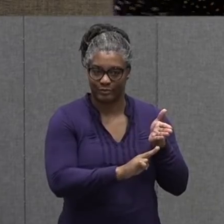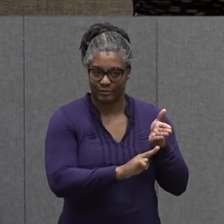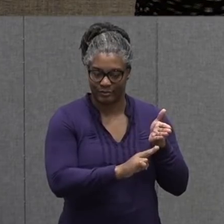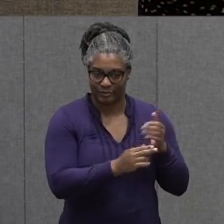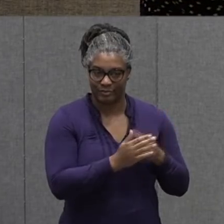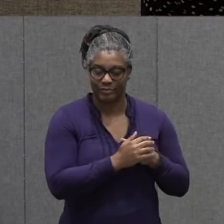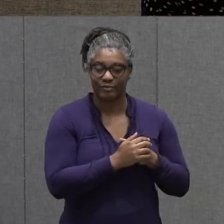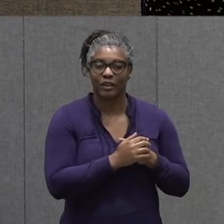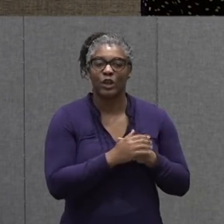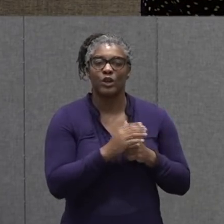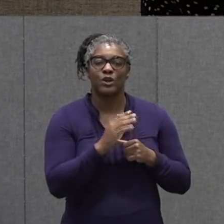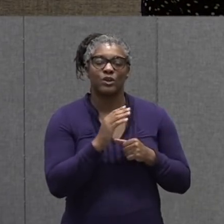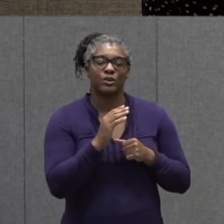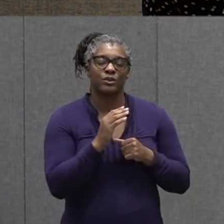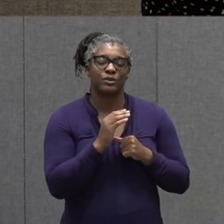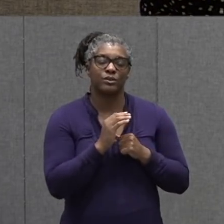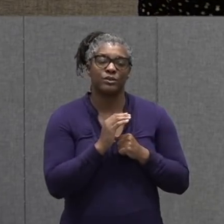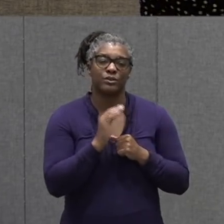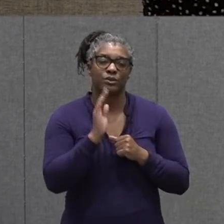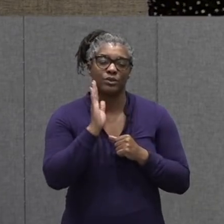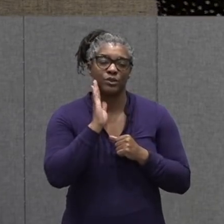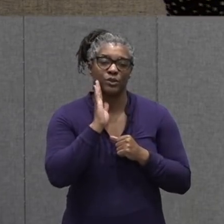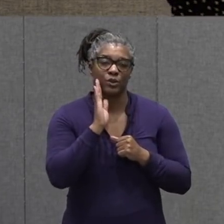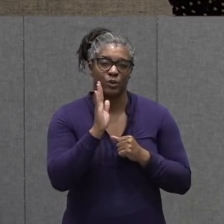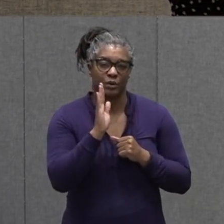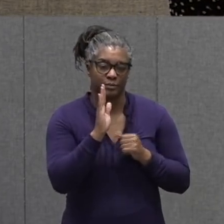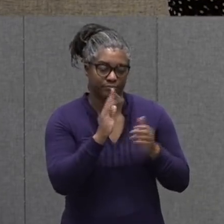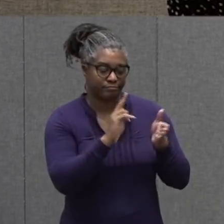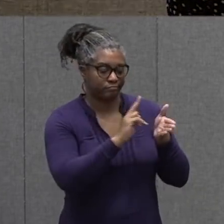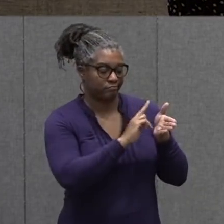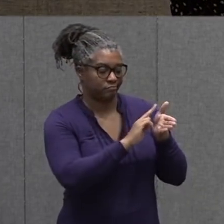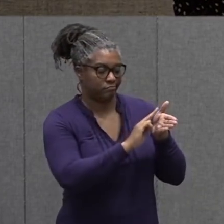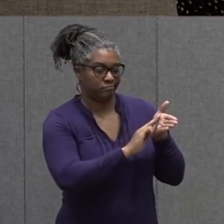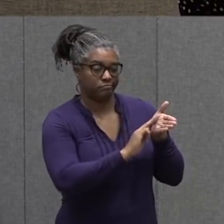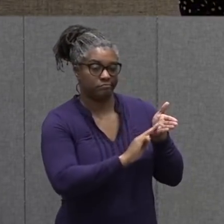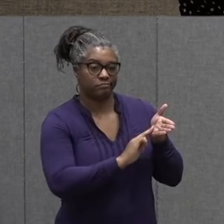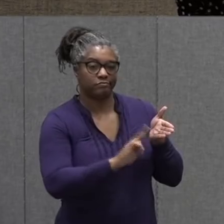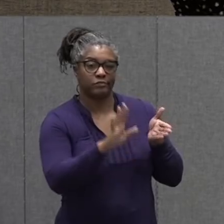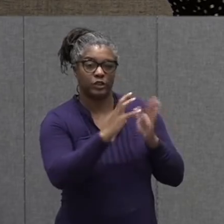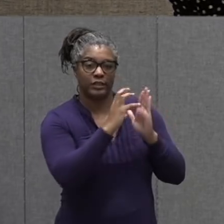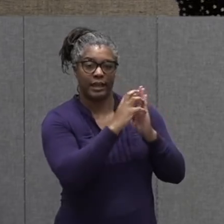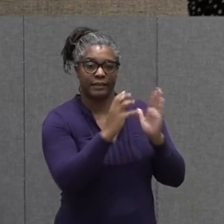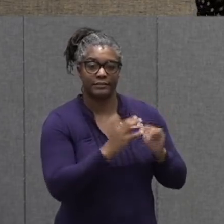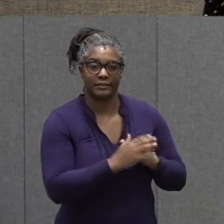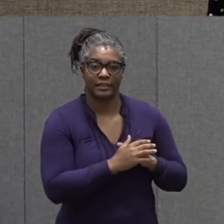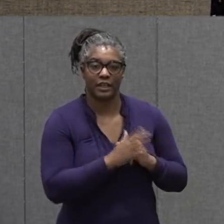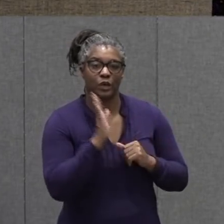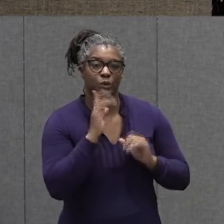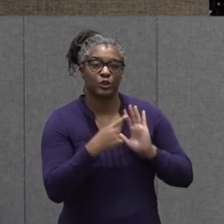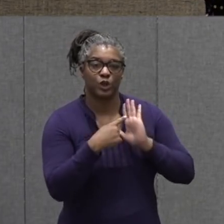So let me quickly show you how I mark the text in a very simple way.